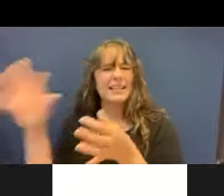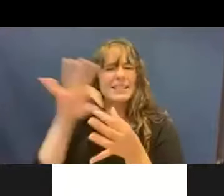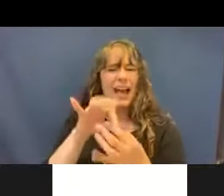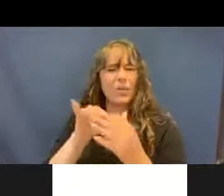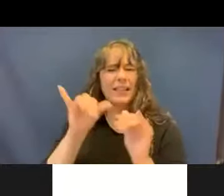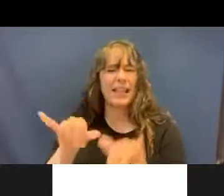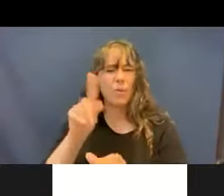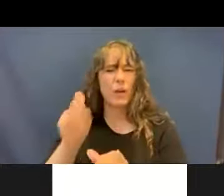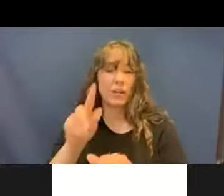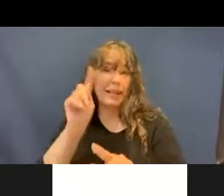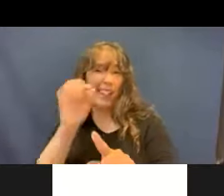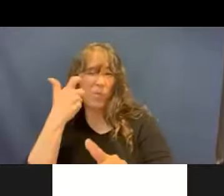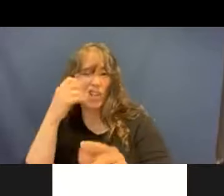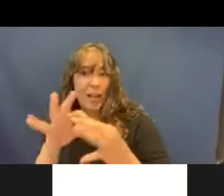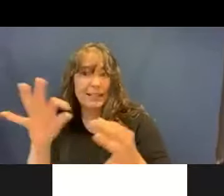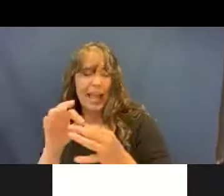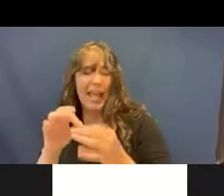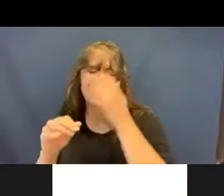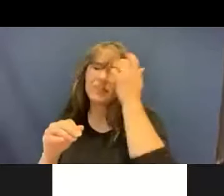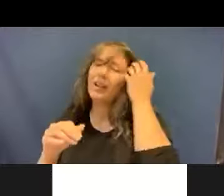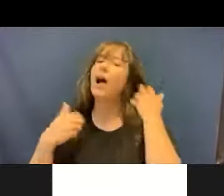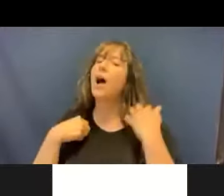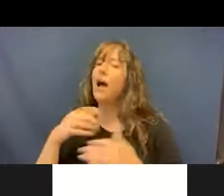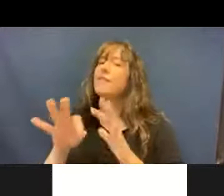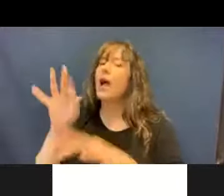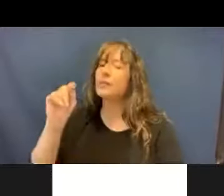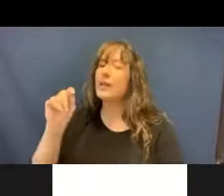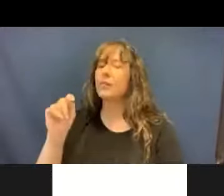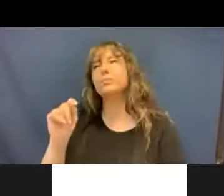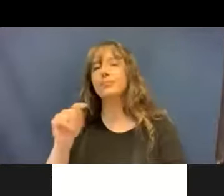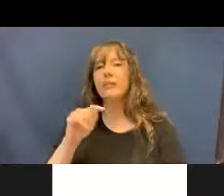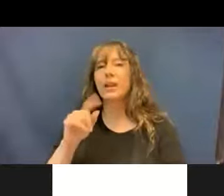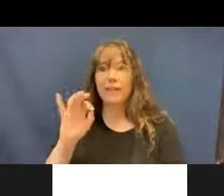and Tyler, what he just said. I found out if we have anybody on here who is a parent